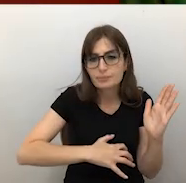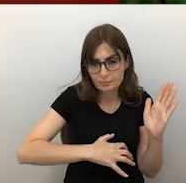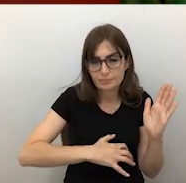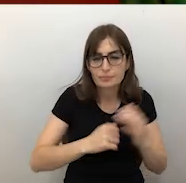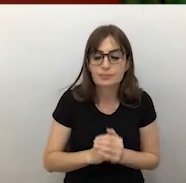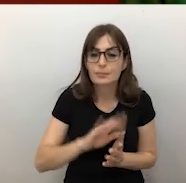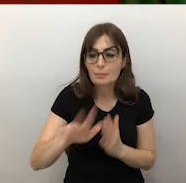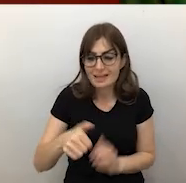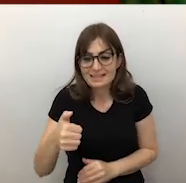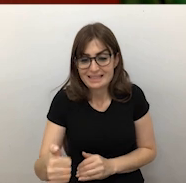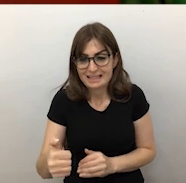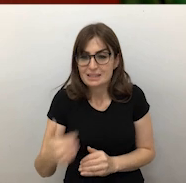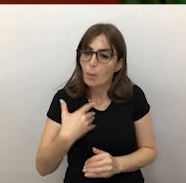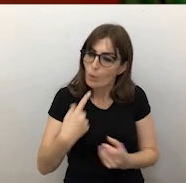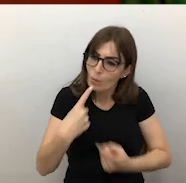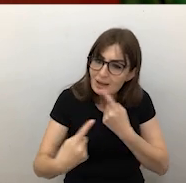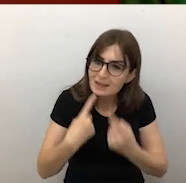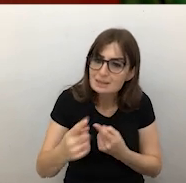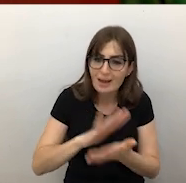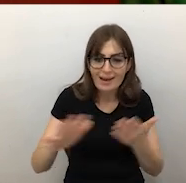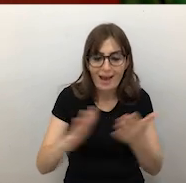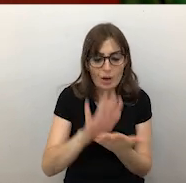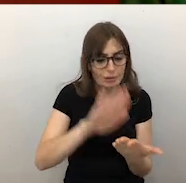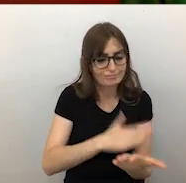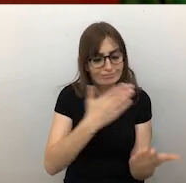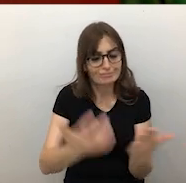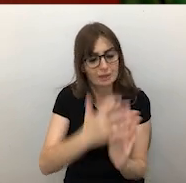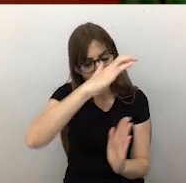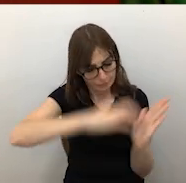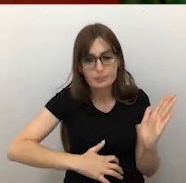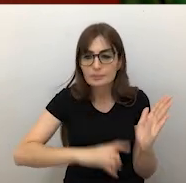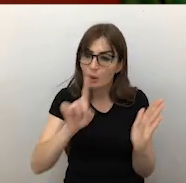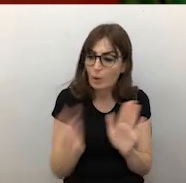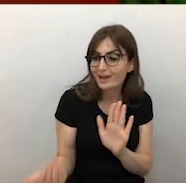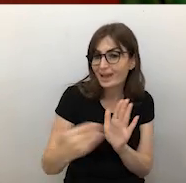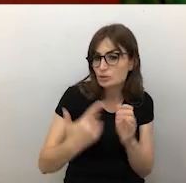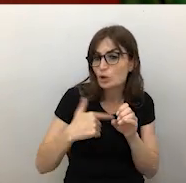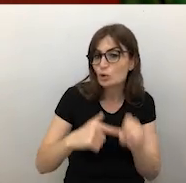Part six of this series will further explore how directors can read and interpret the cash flow statement